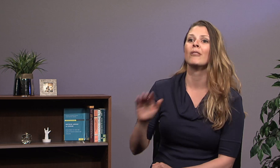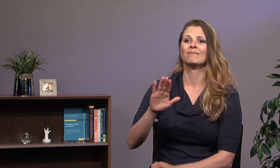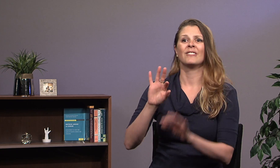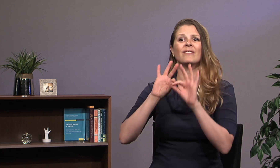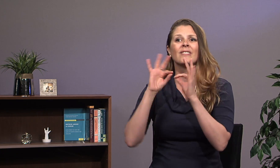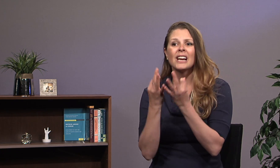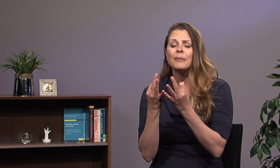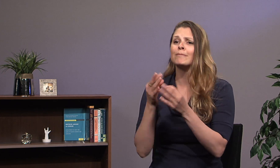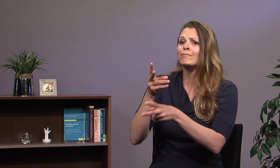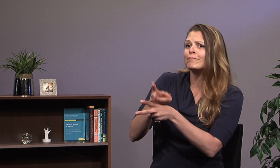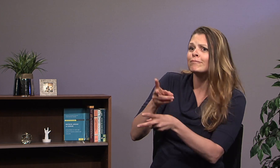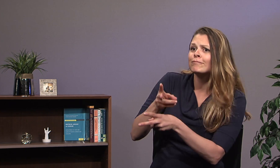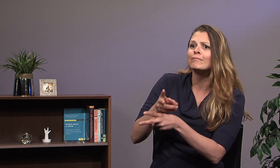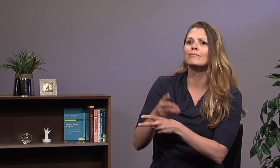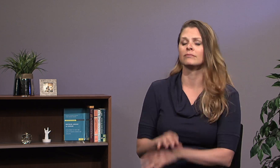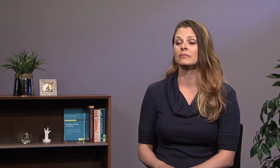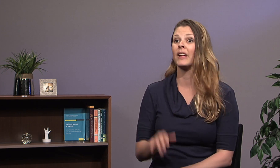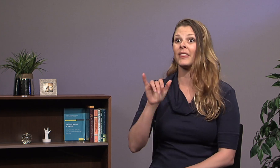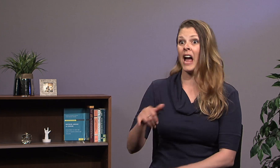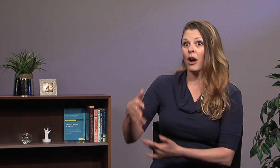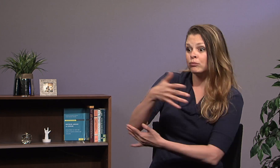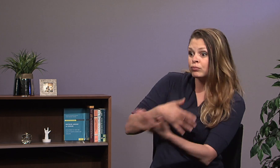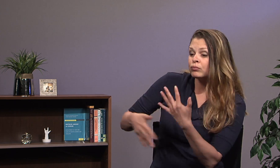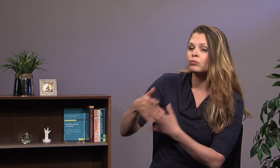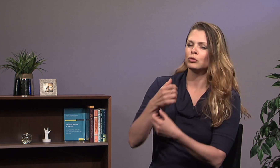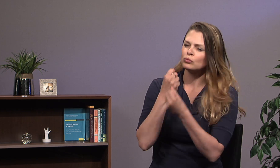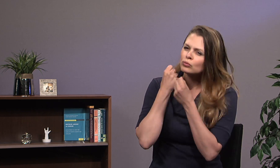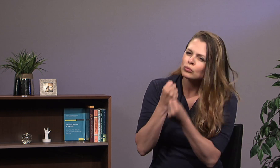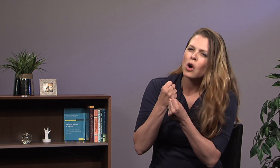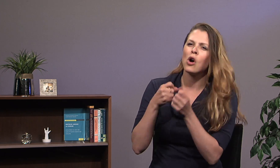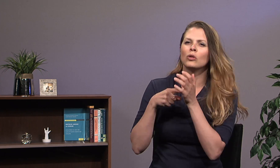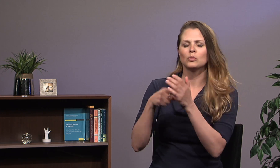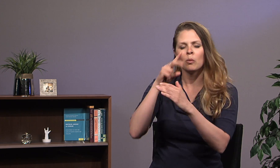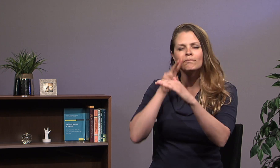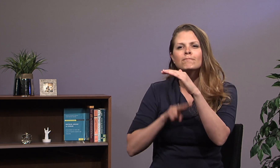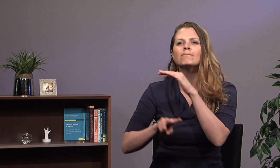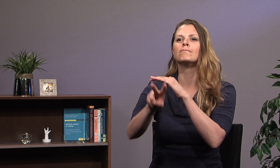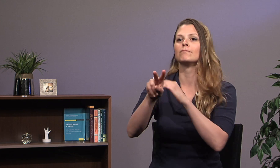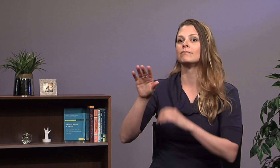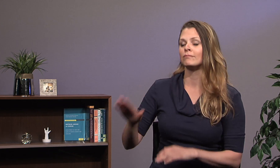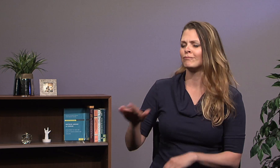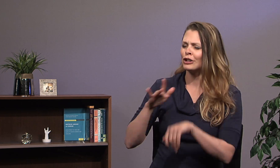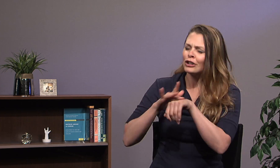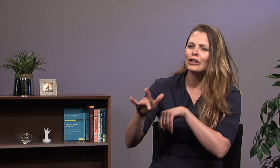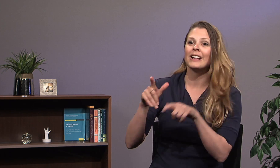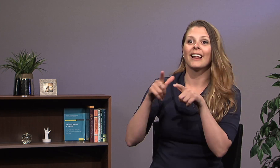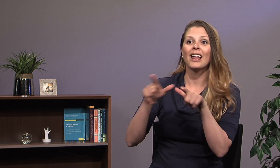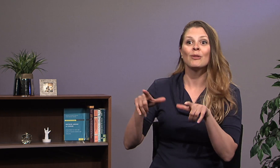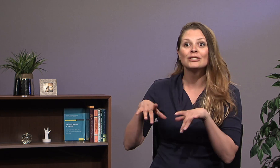and caretakers and indicates that this interaction is one of the strongest predictors for language development,